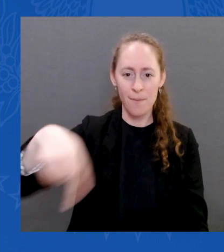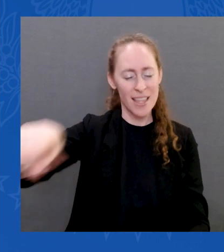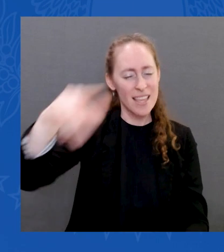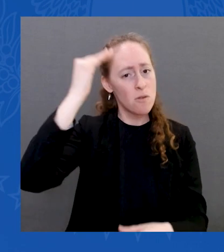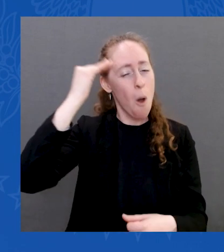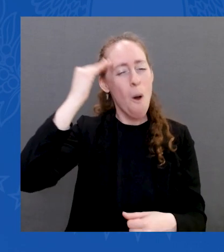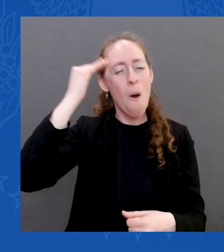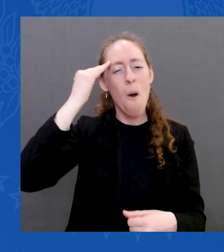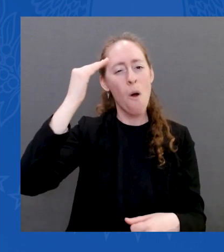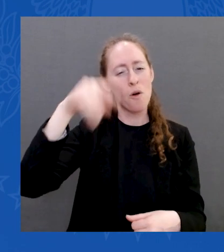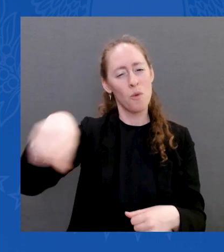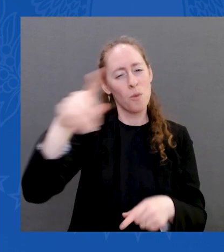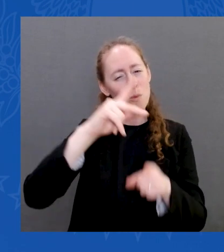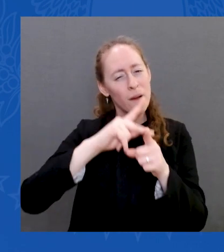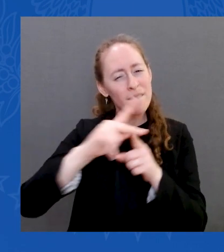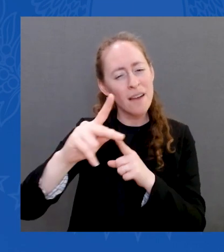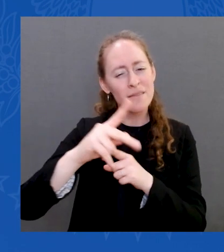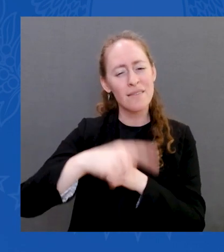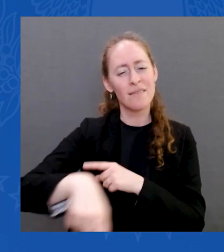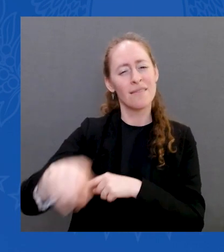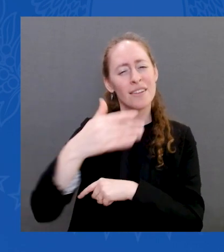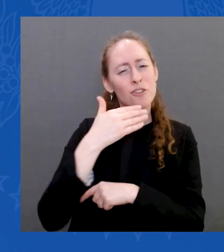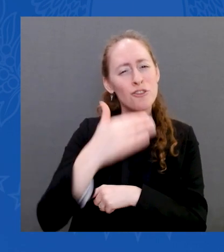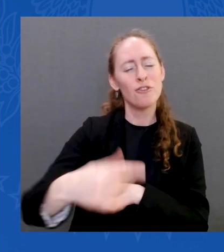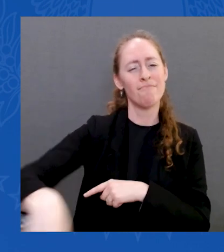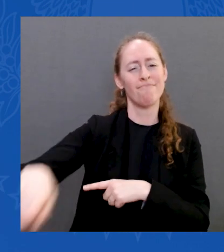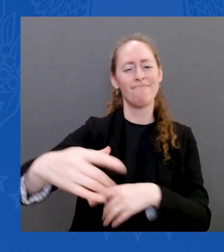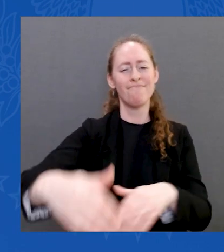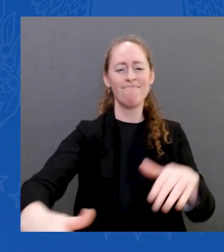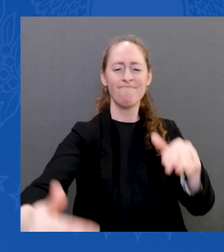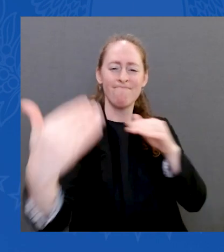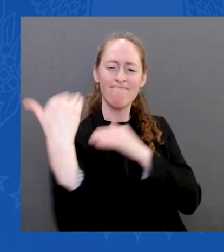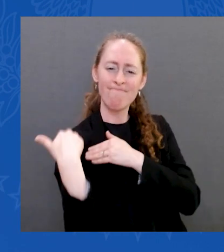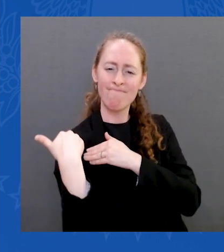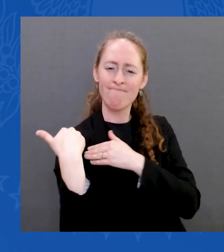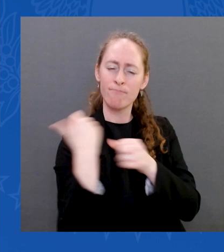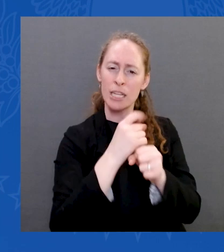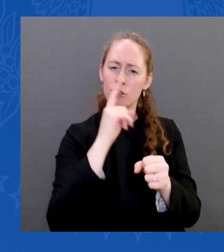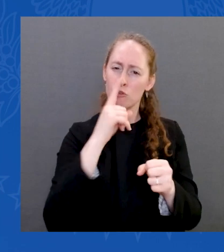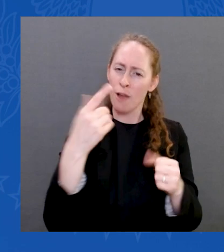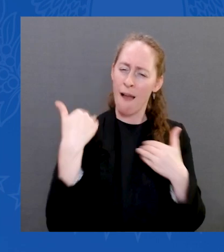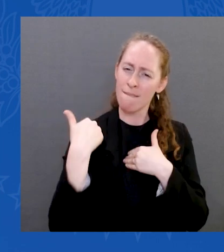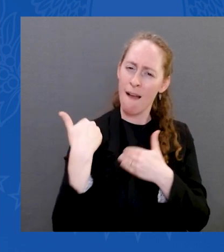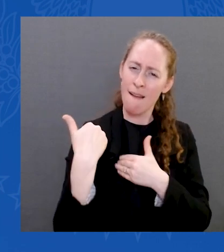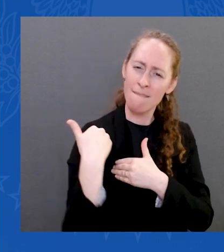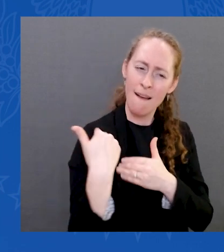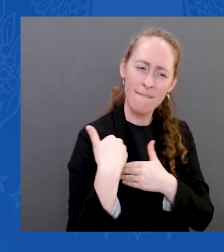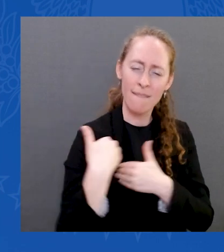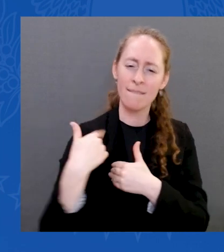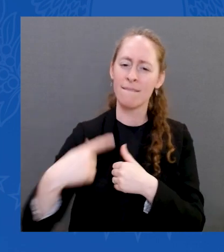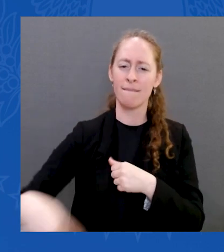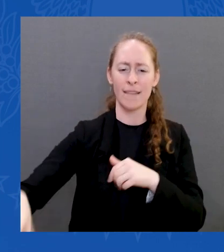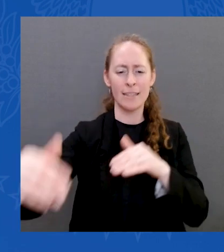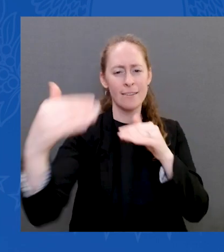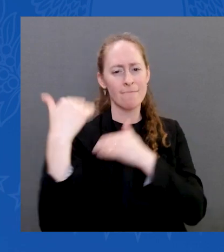to make sure you have what you need, and we have a responsibility to make sure we have what you need to educate our children safely